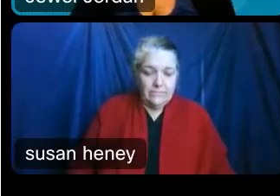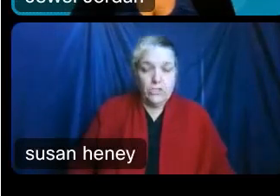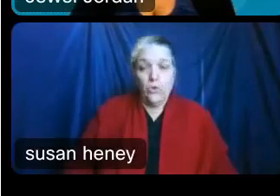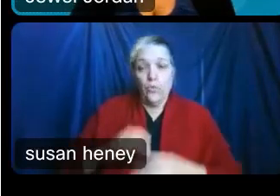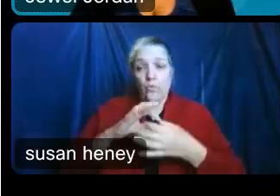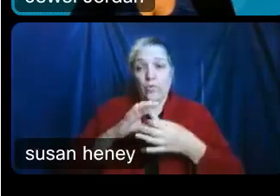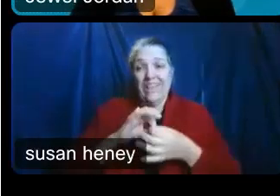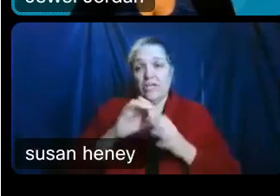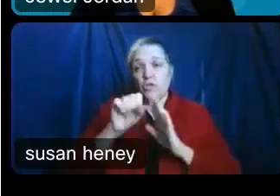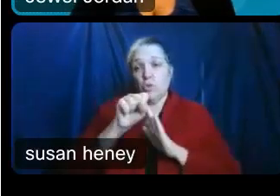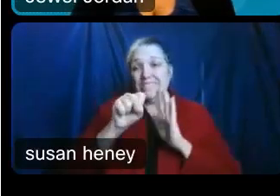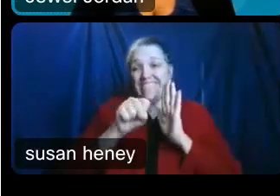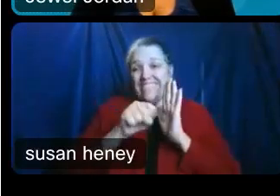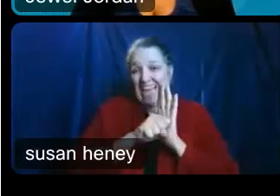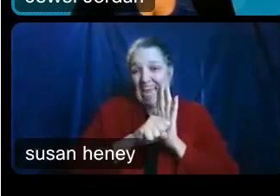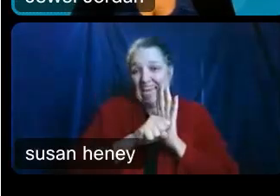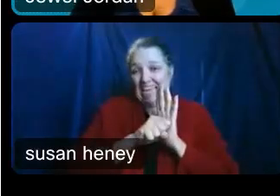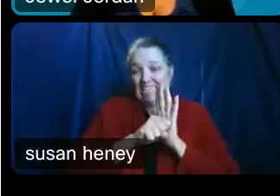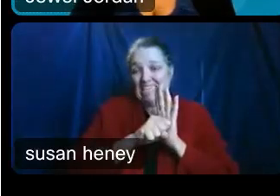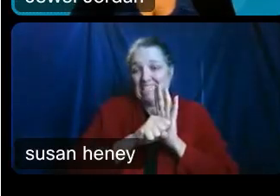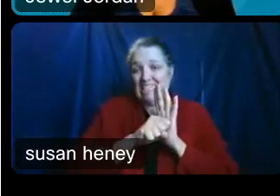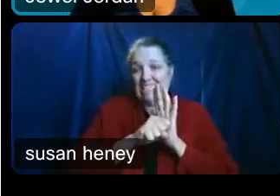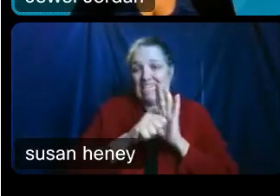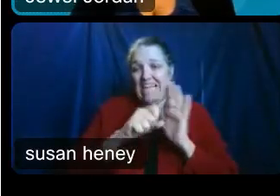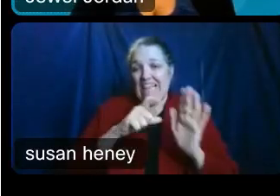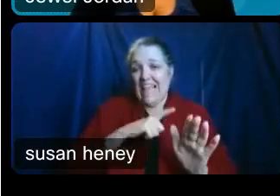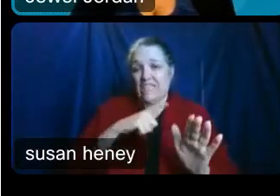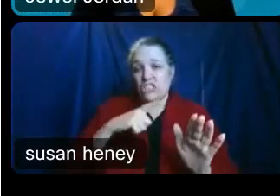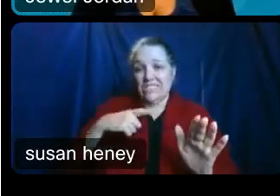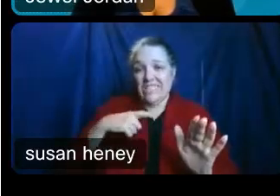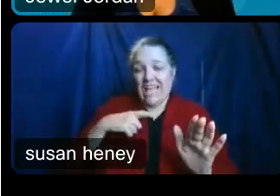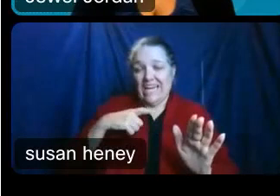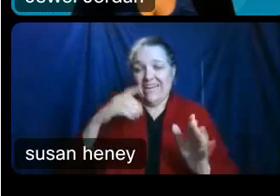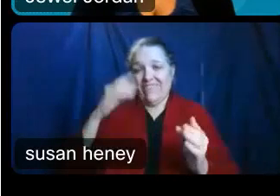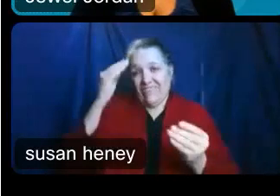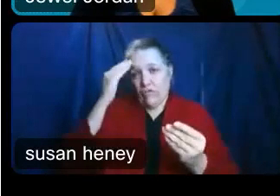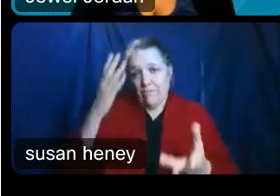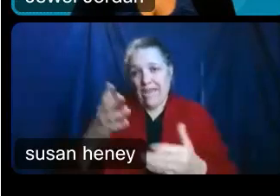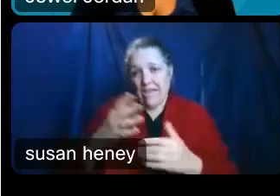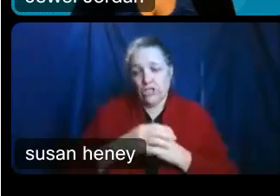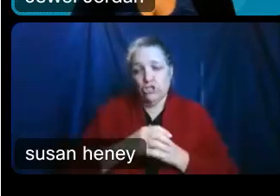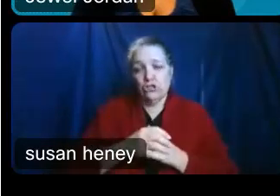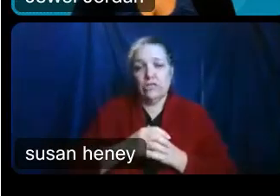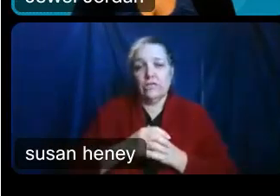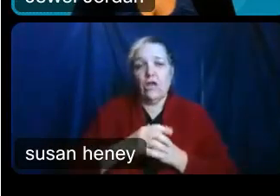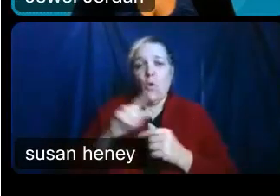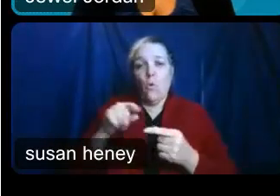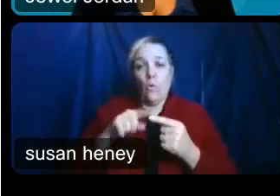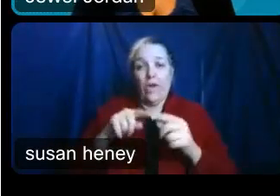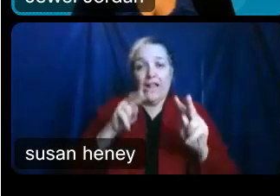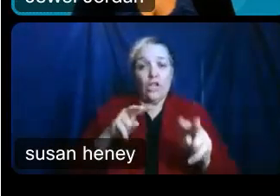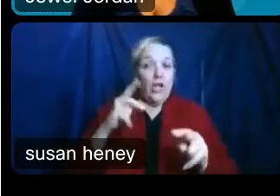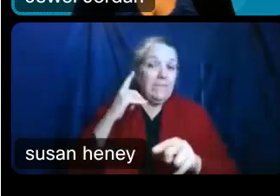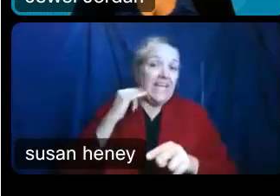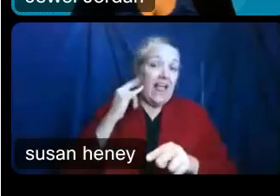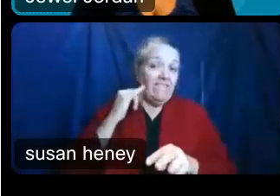district data on data.census.gov. For example, when I look up California state legislative